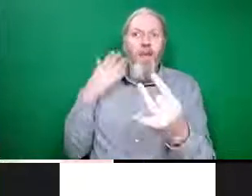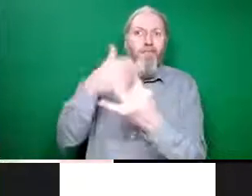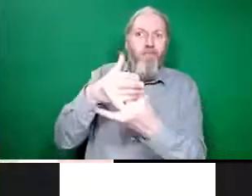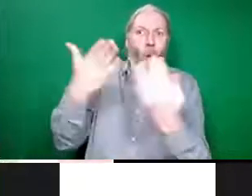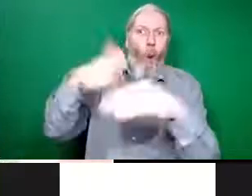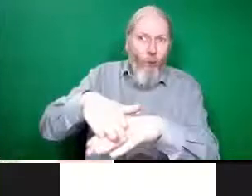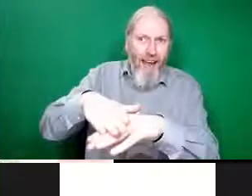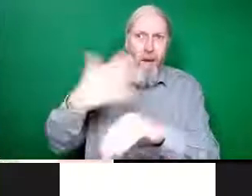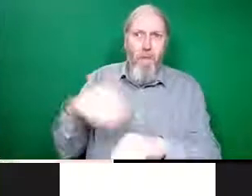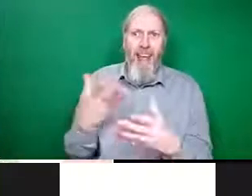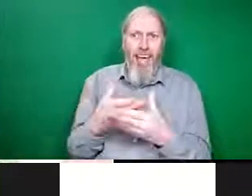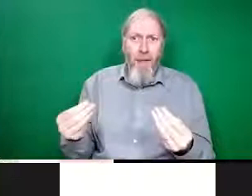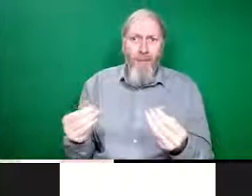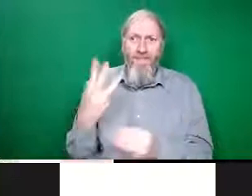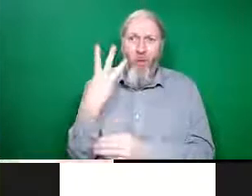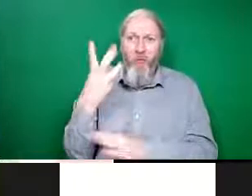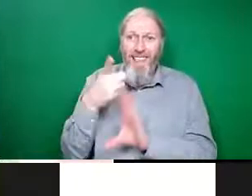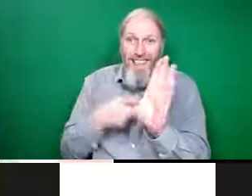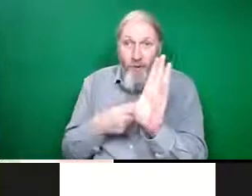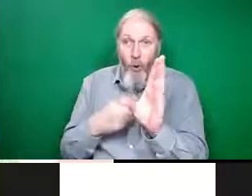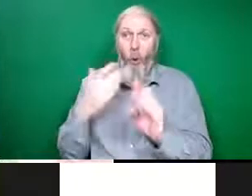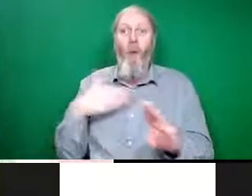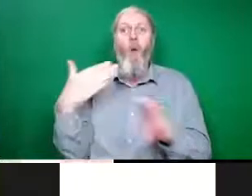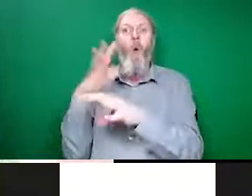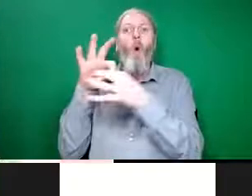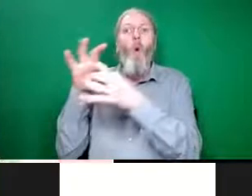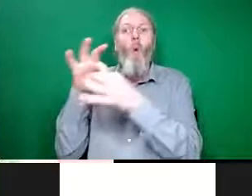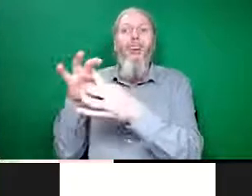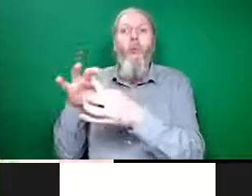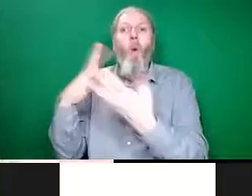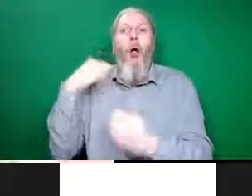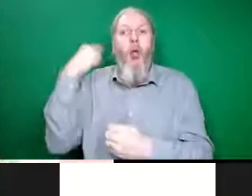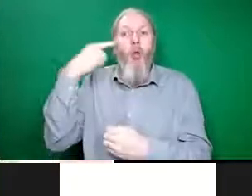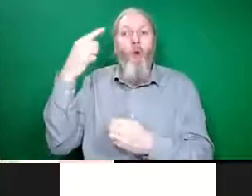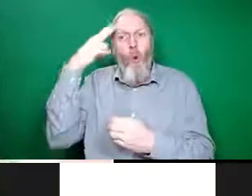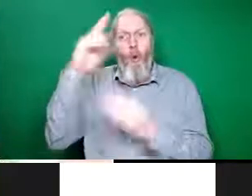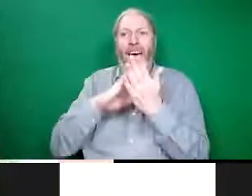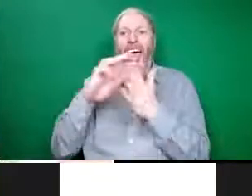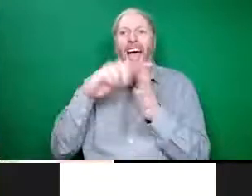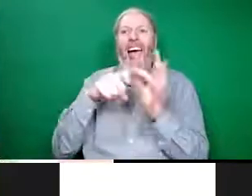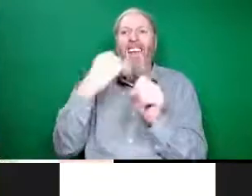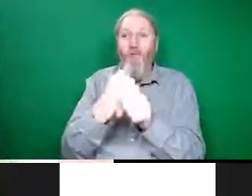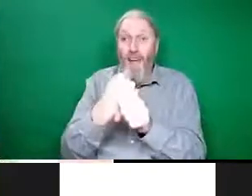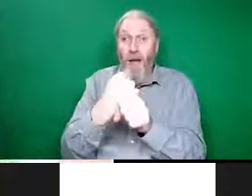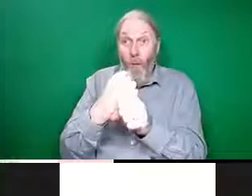pudding for this in terms of that really close relationship between culture and the economy, the local